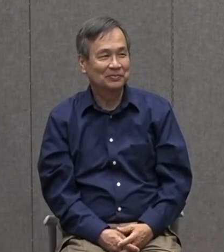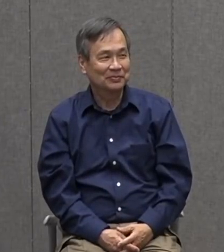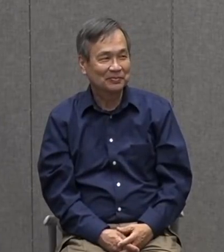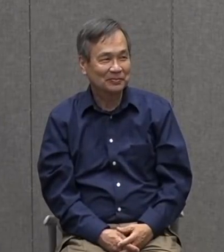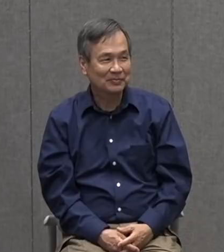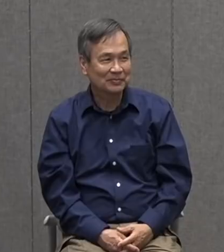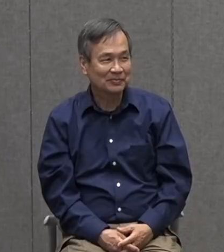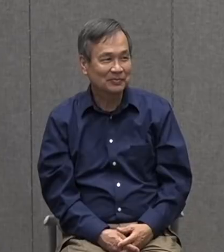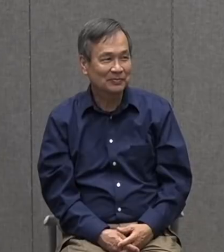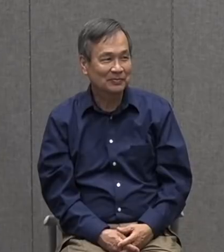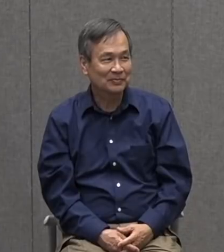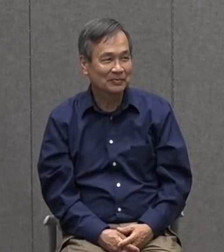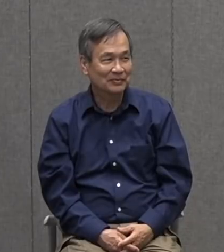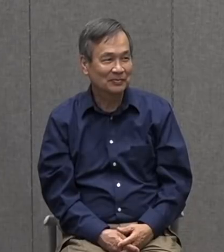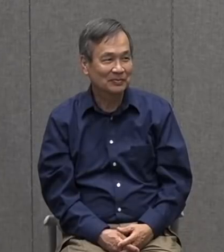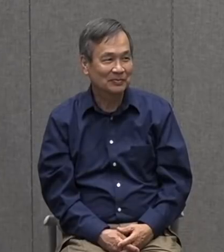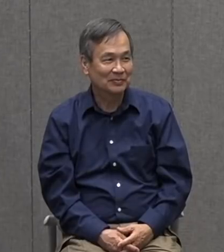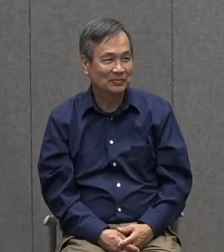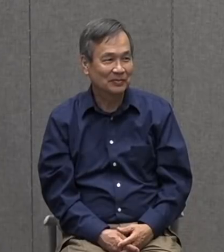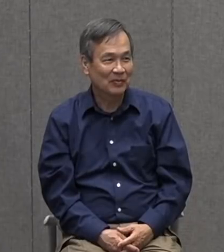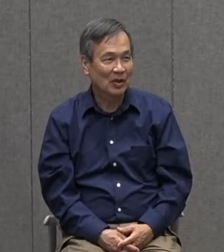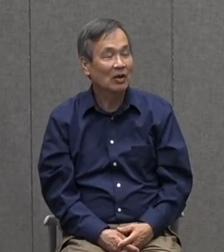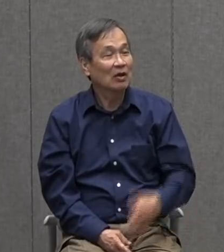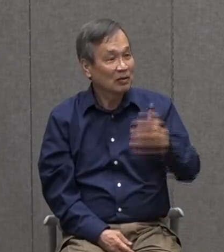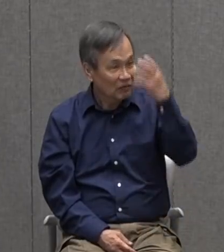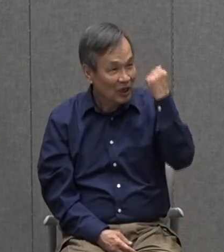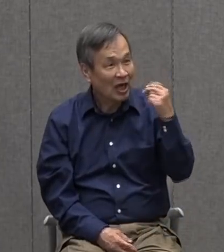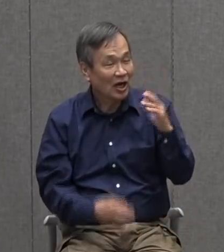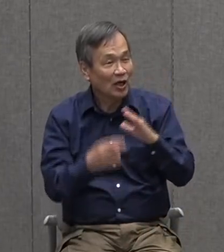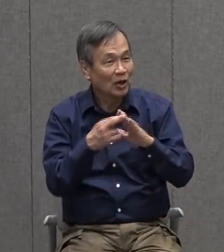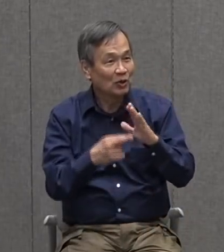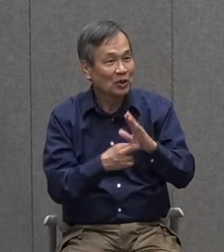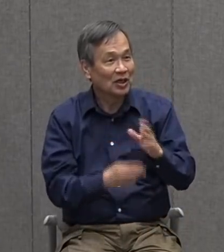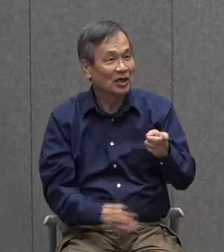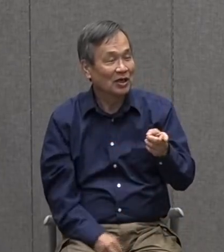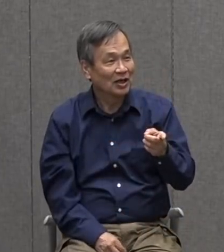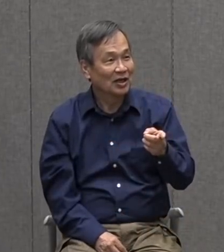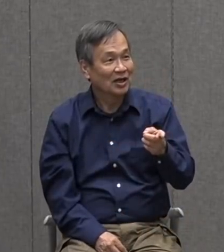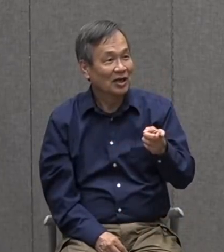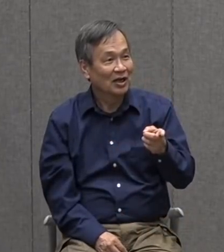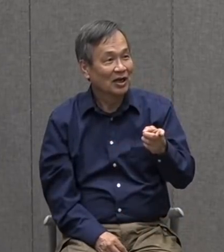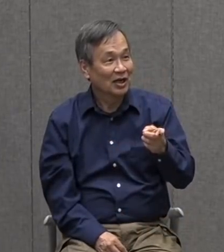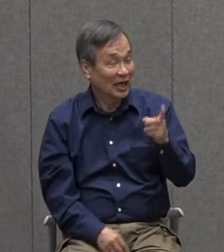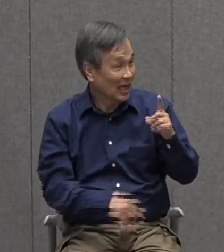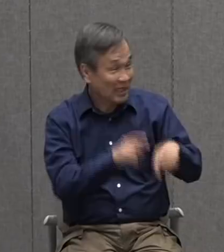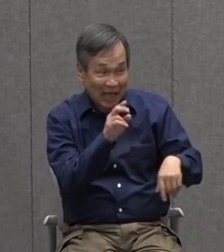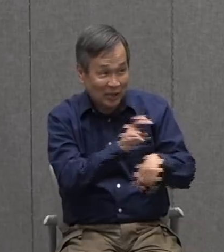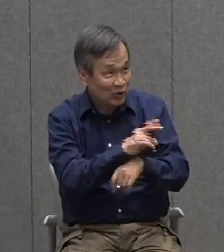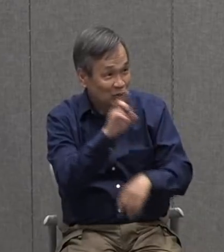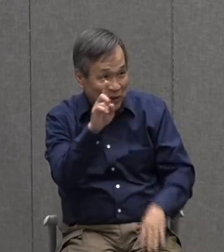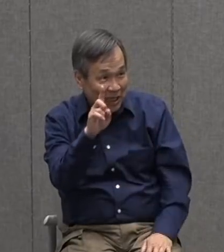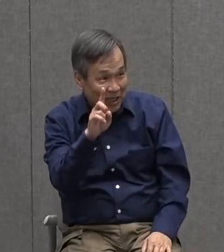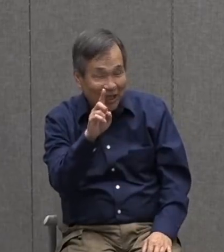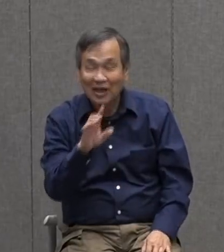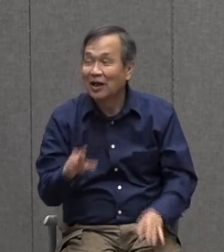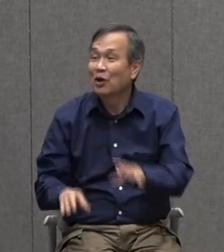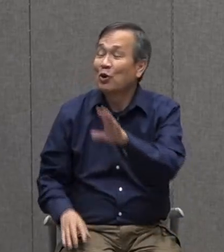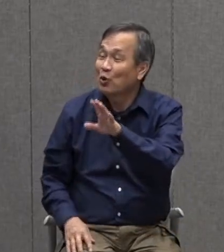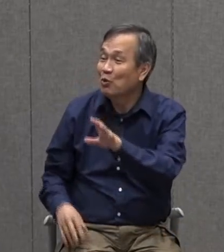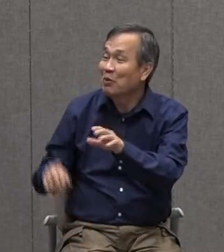Hey, you forgot one of the main rules Is that we can't use the one again? Since there are no other factors